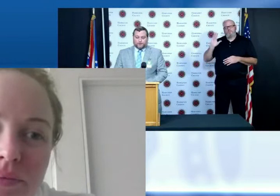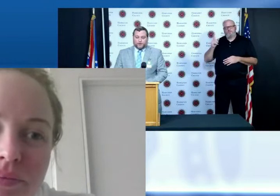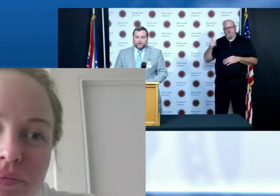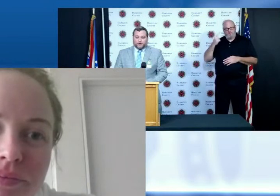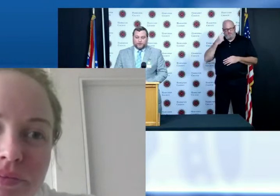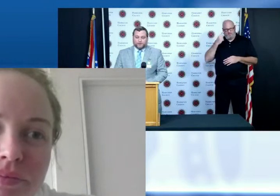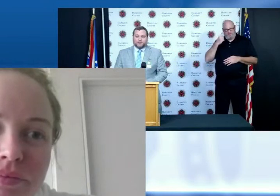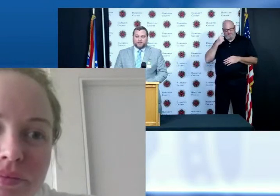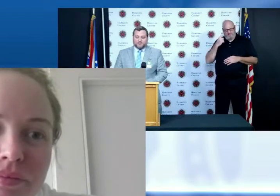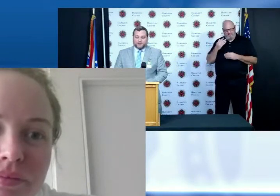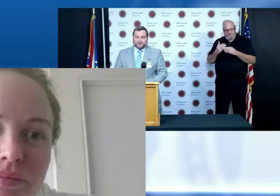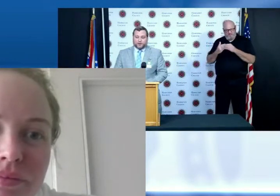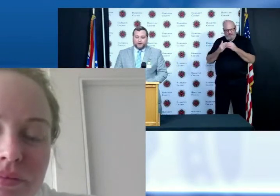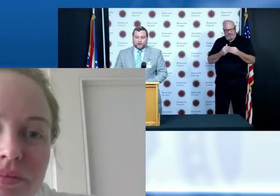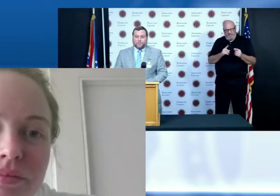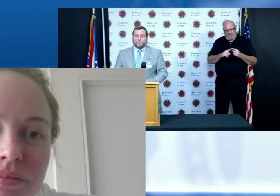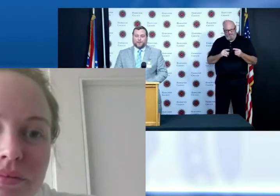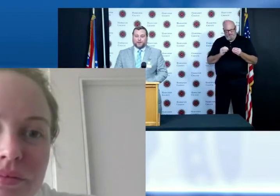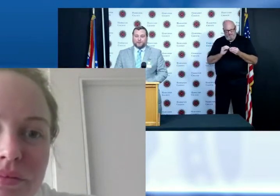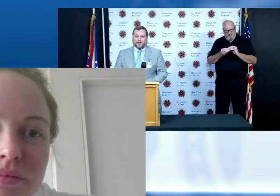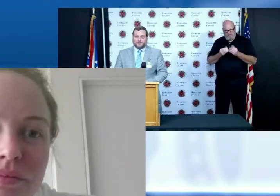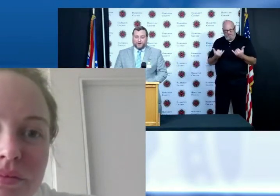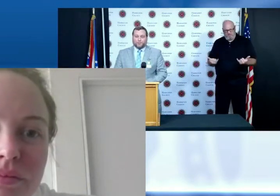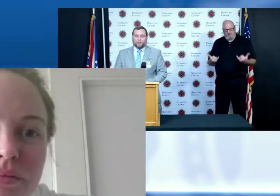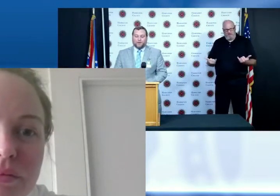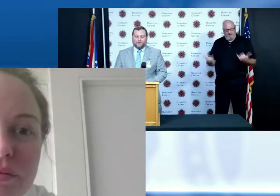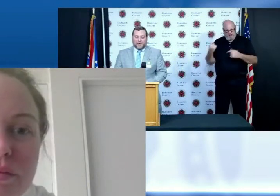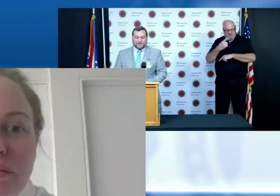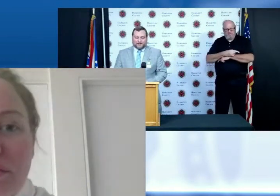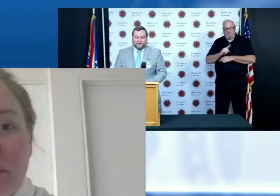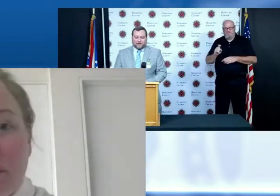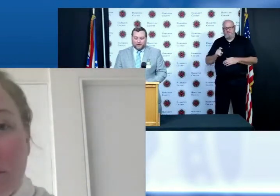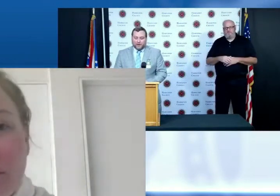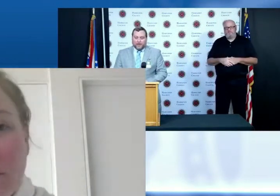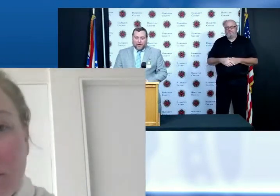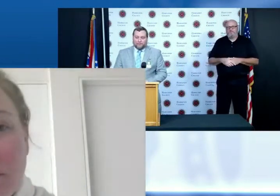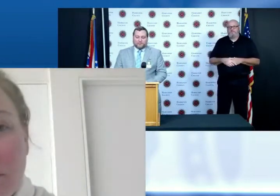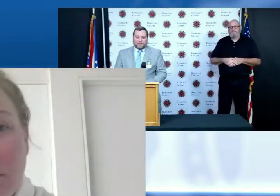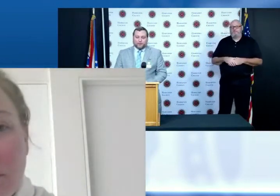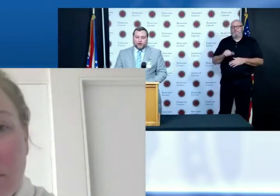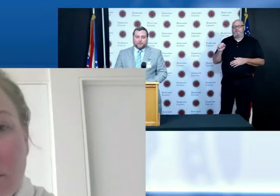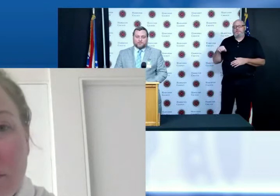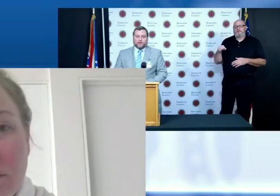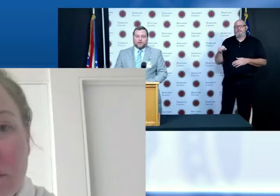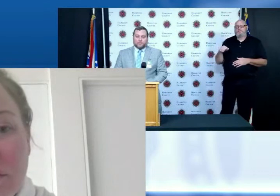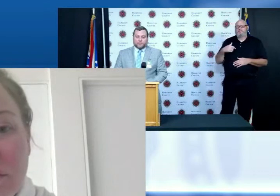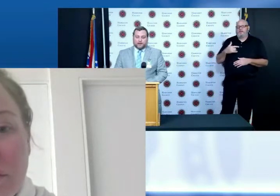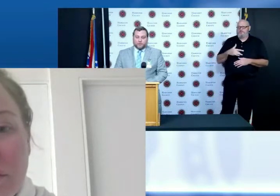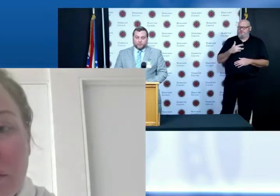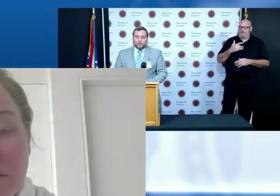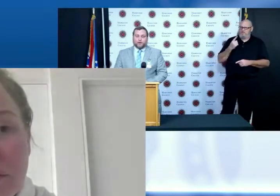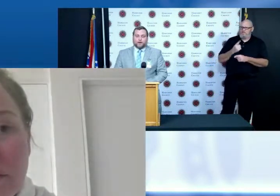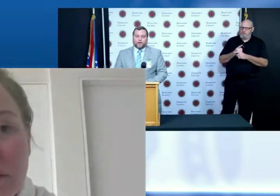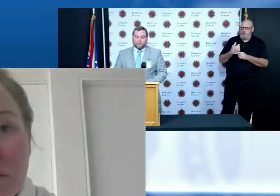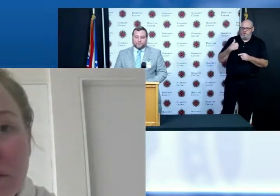are good statistics showing that our population has done what we have asked and I've been I've been saying throughout this pandemic that I've been really proud of hamilton